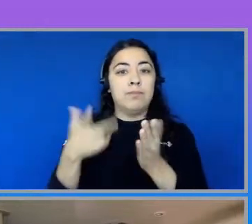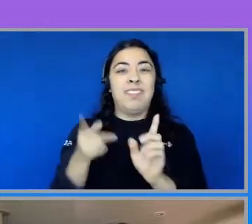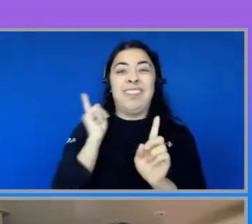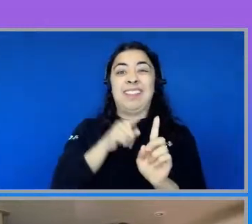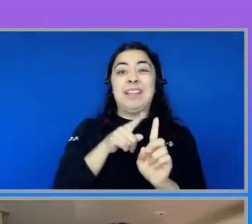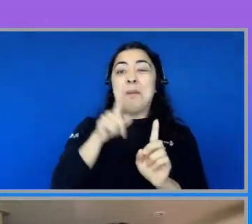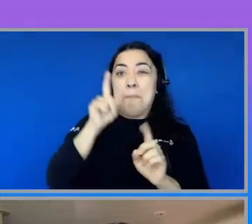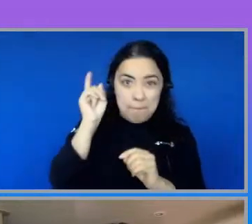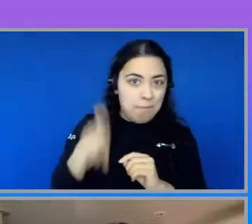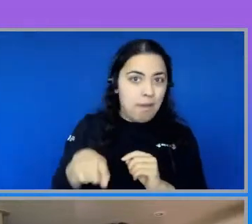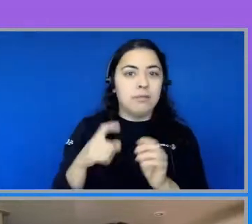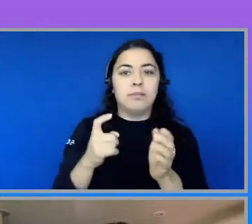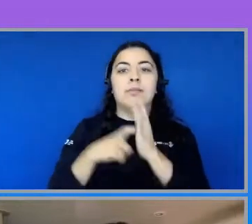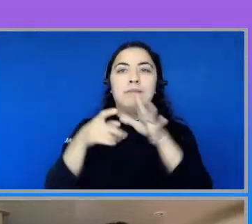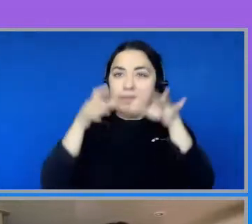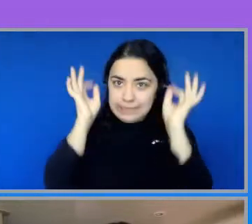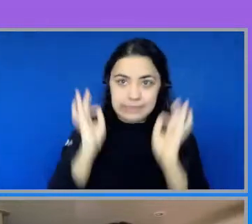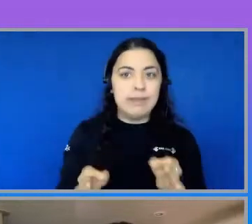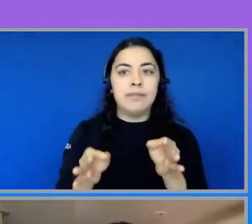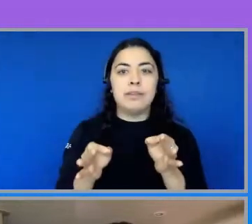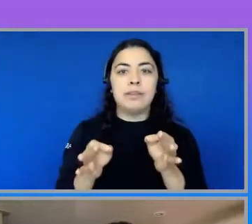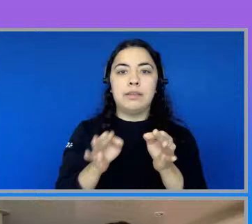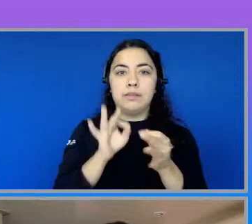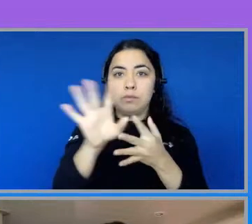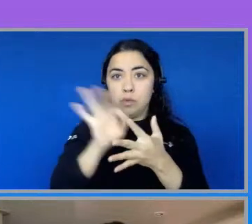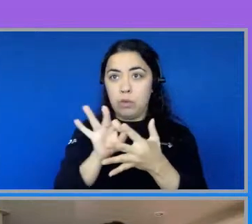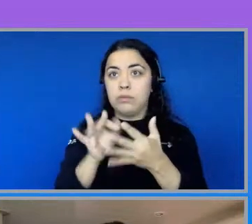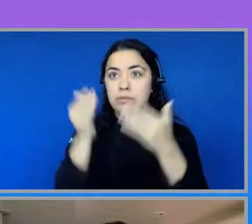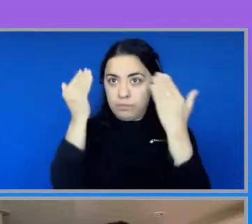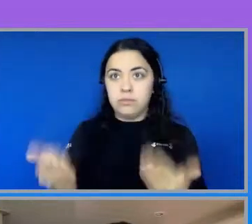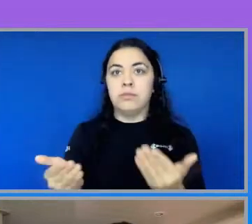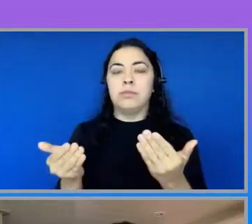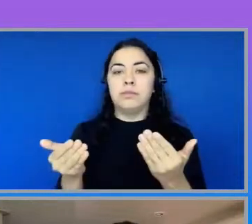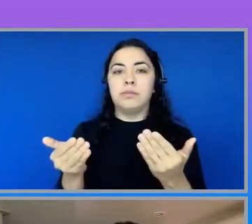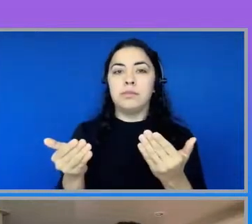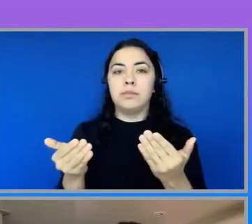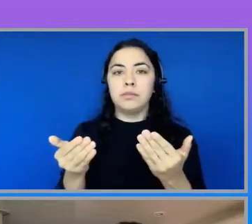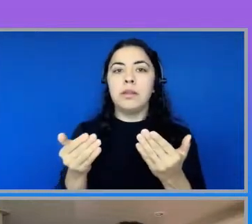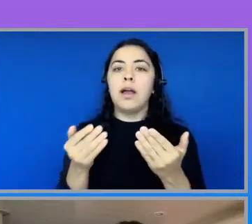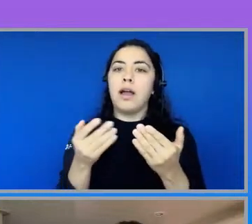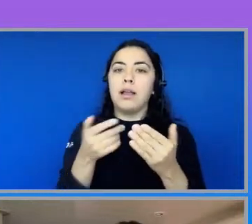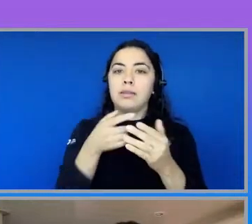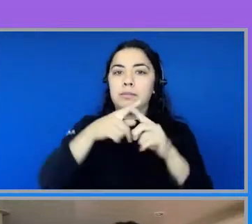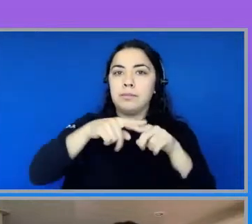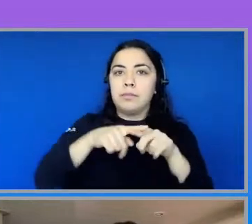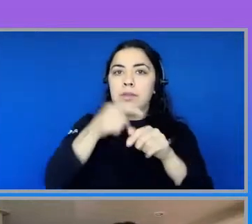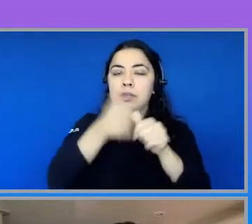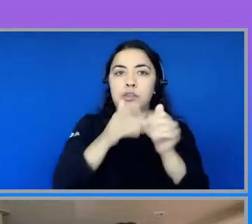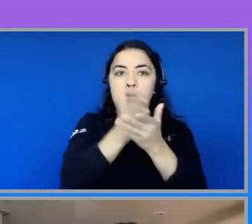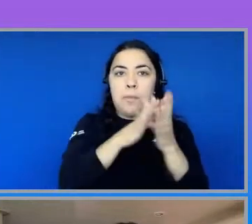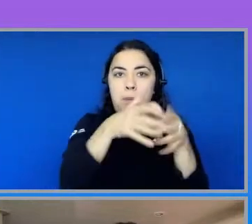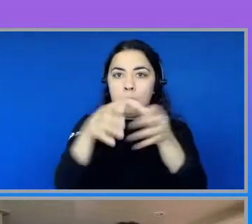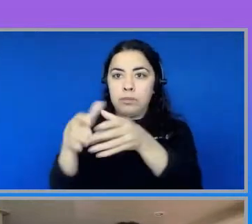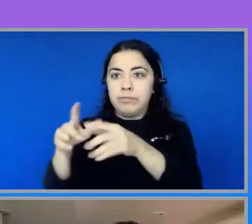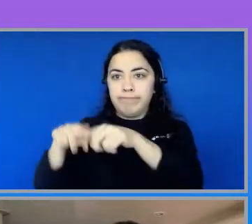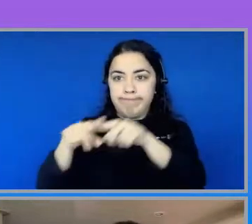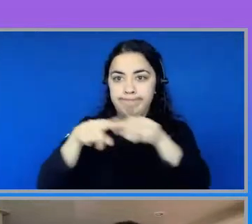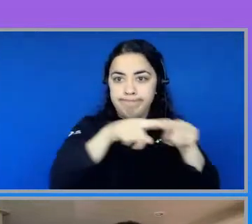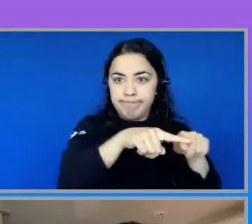was that this had to be a definite choice on a per